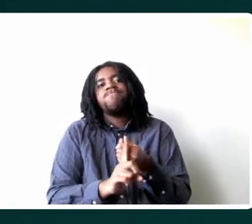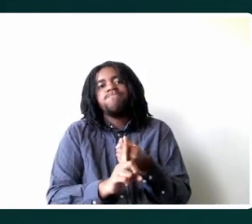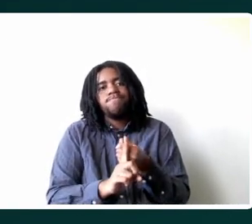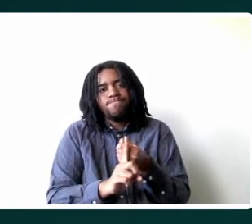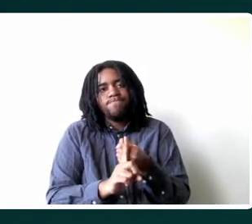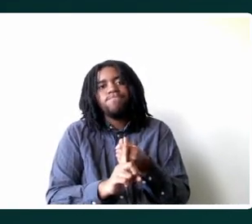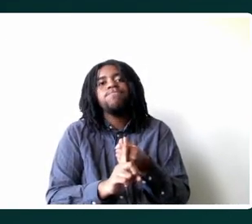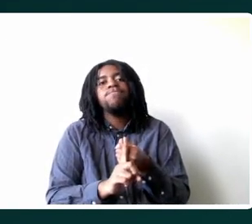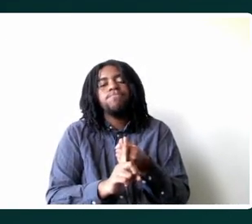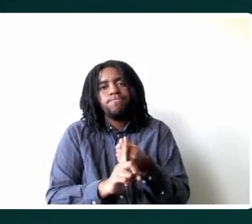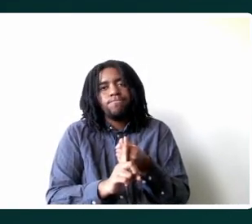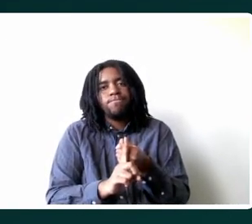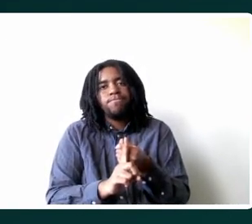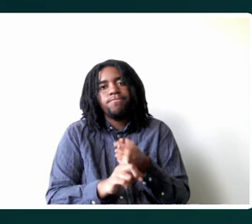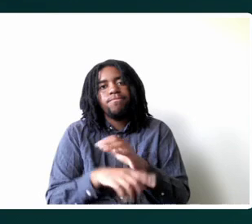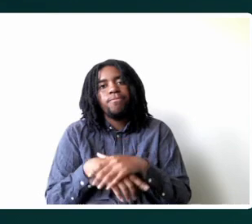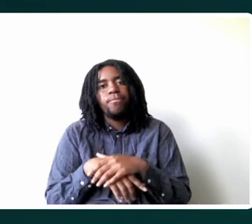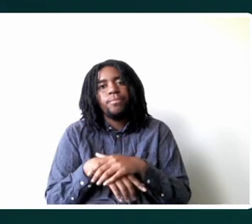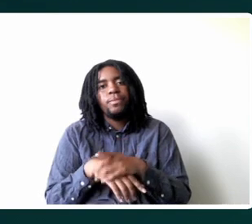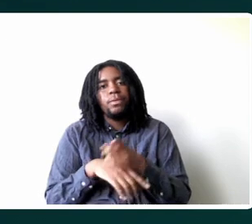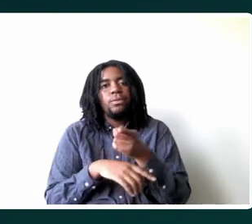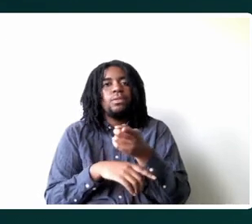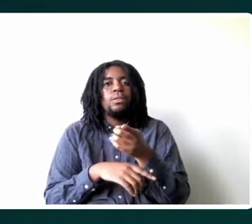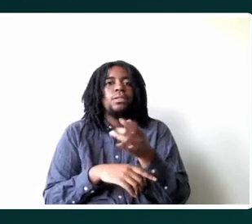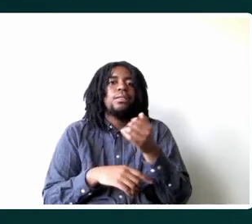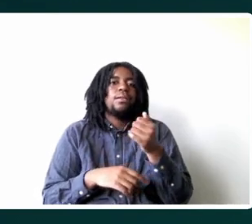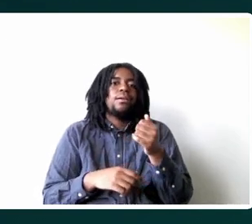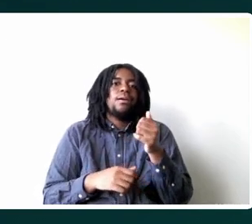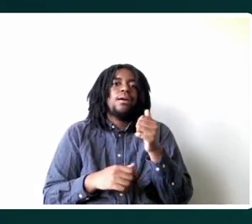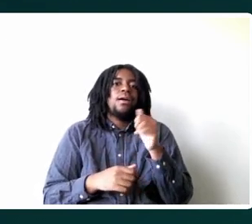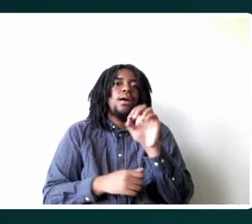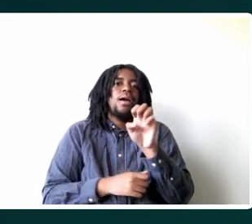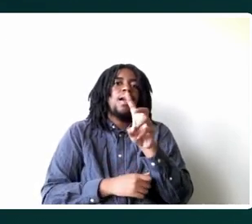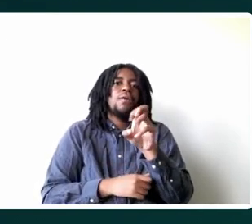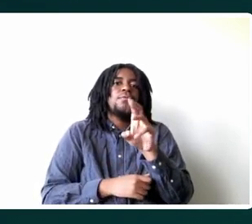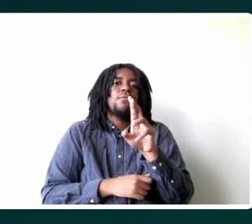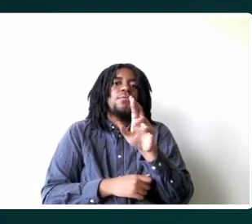Here you can see the Everyman Street Theater Company that actually brought young people,